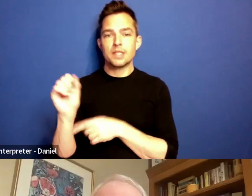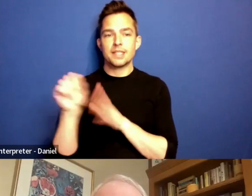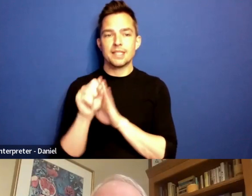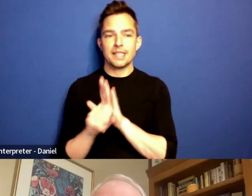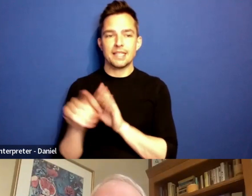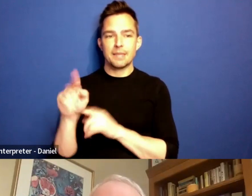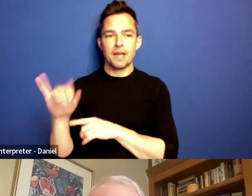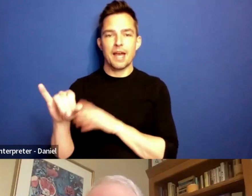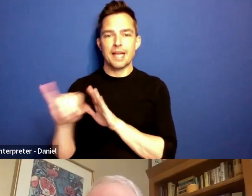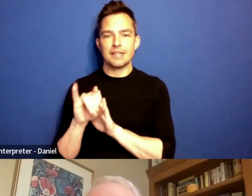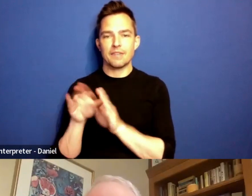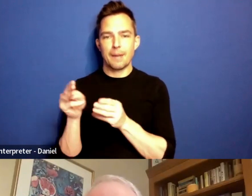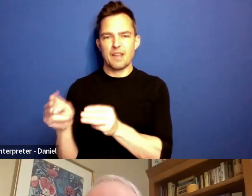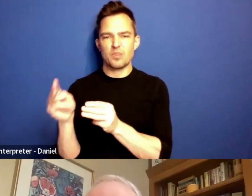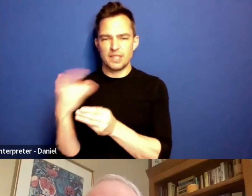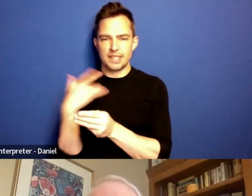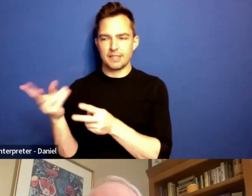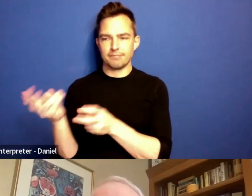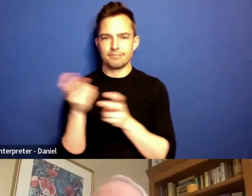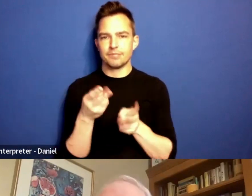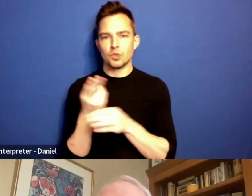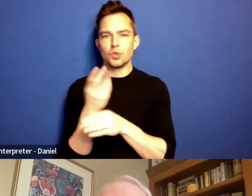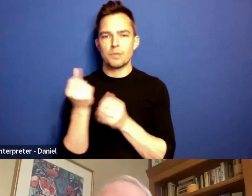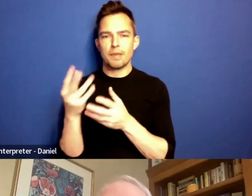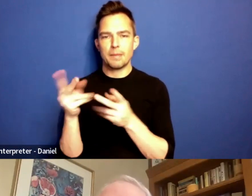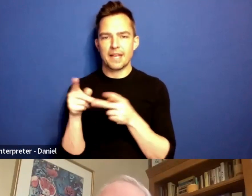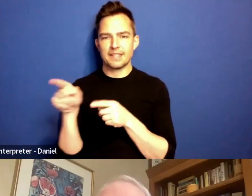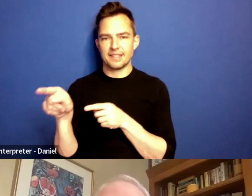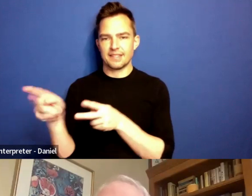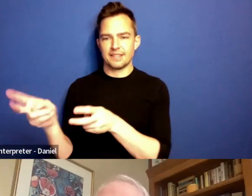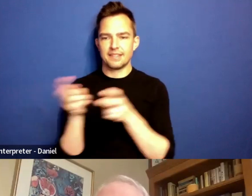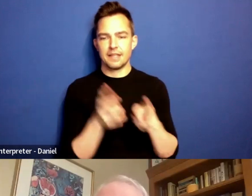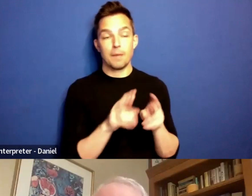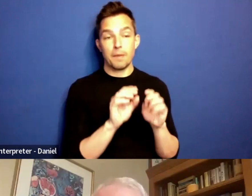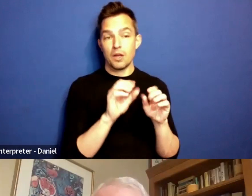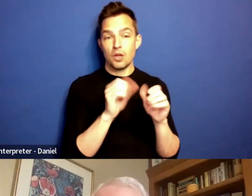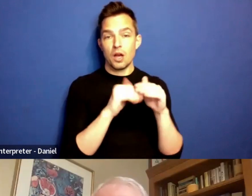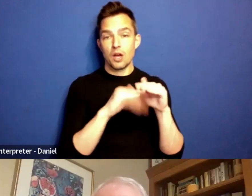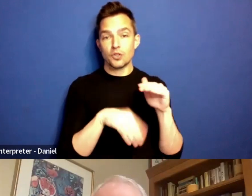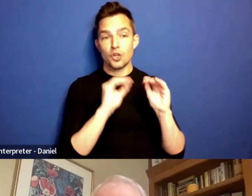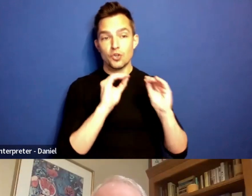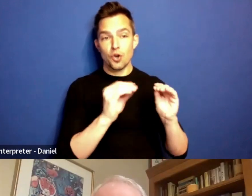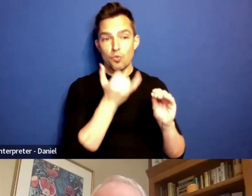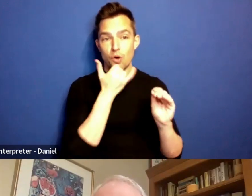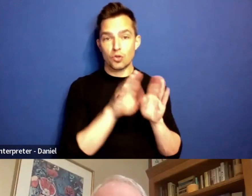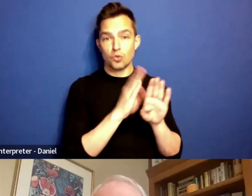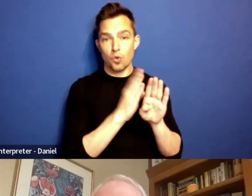Method that we use in a lot of places. But for the No Wrong Door, we didn't have time to do the whole screener. And so we